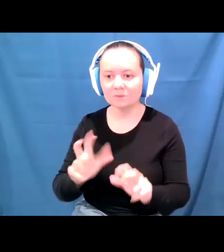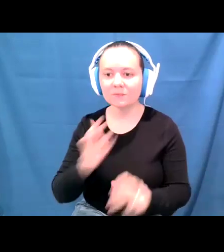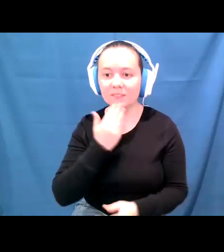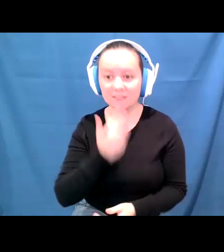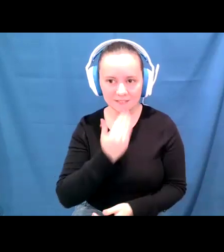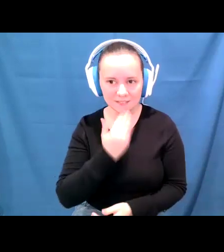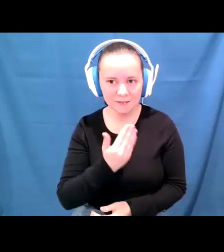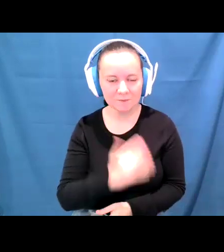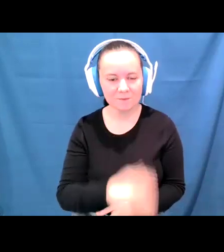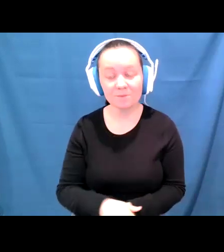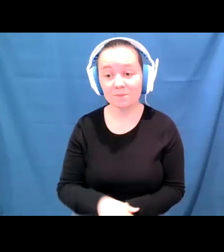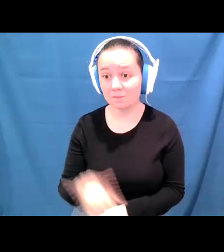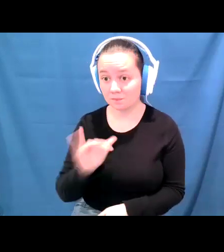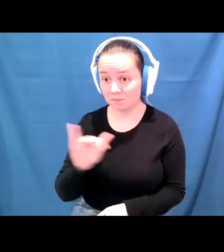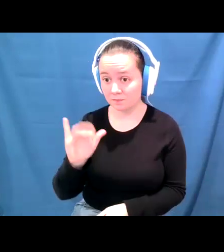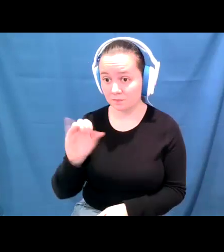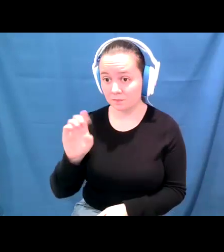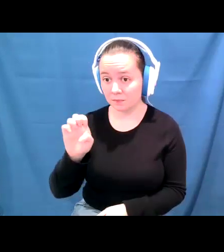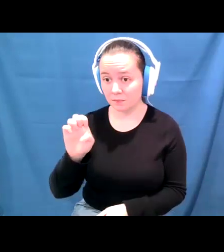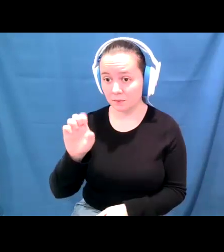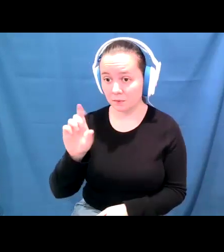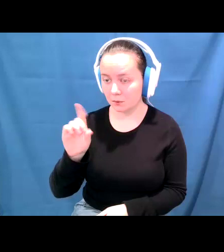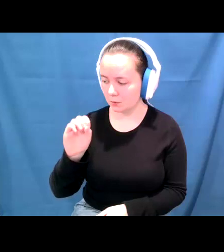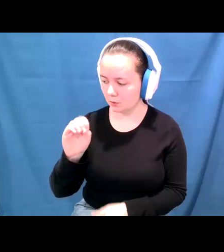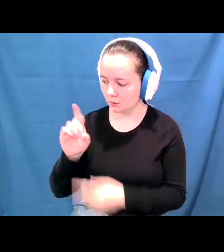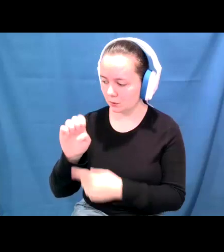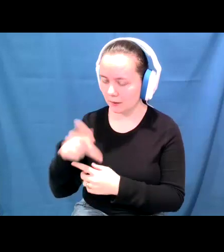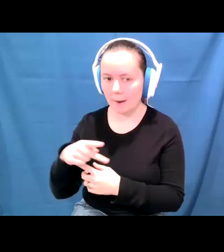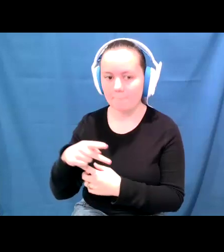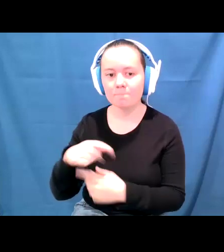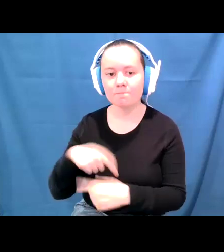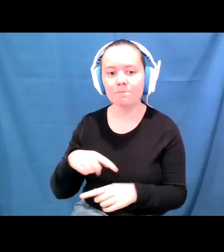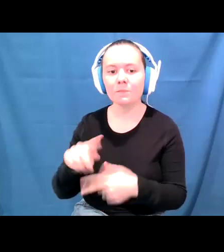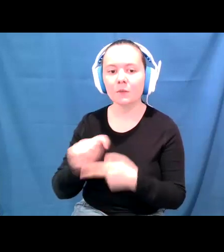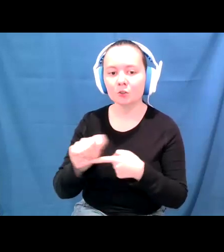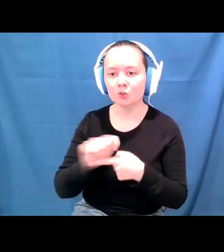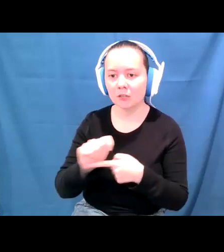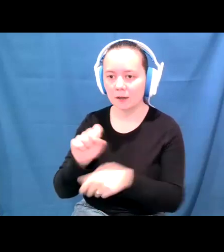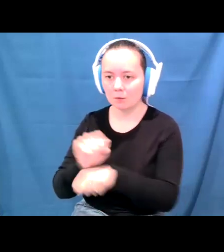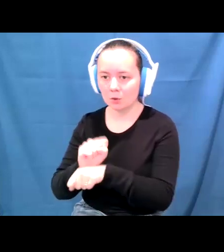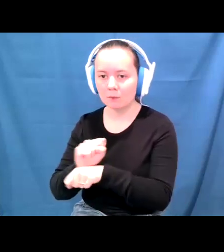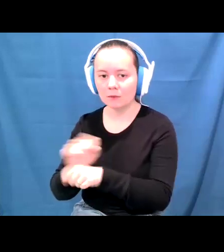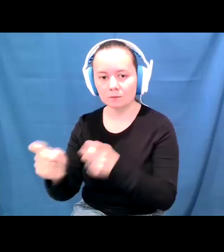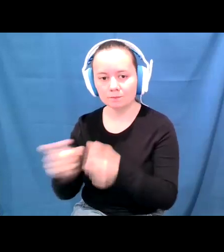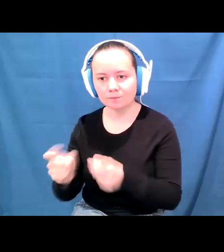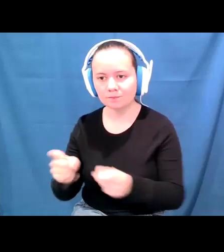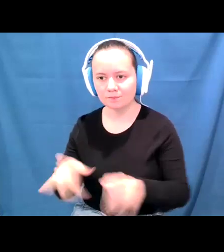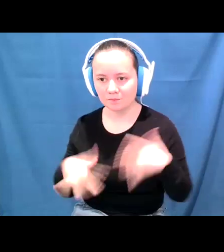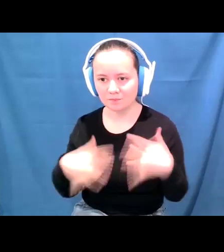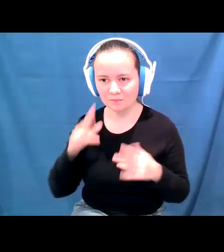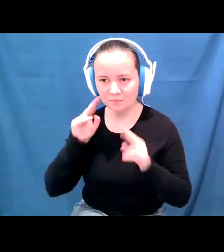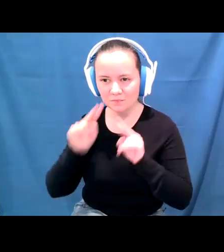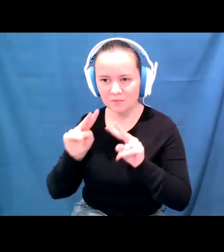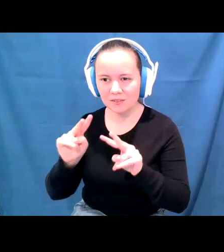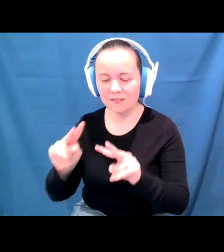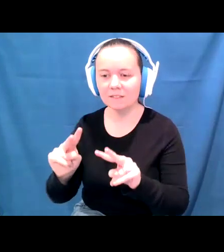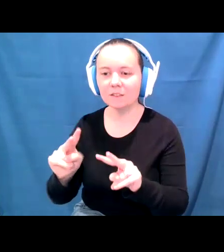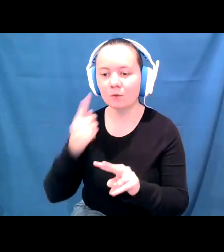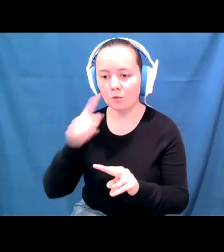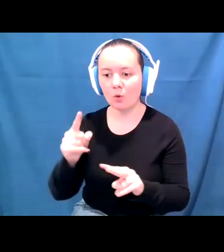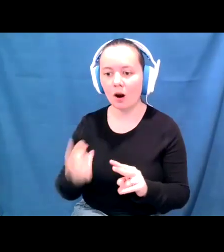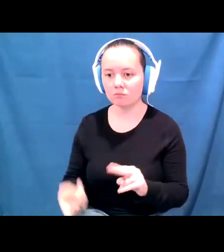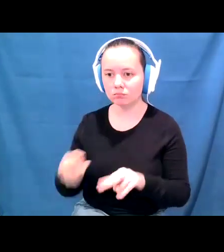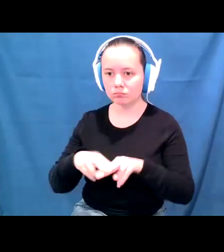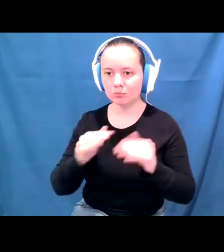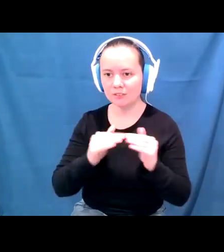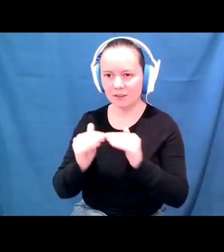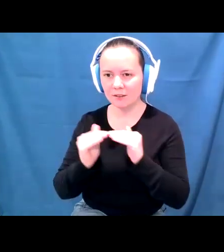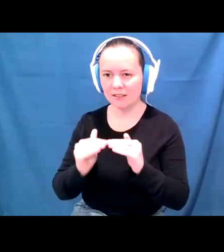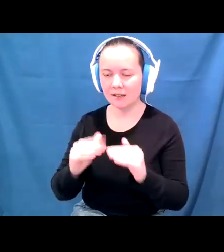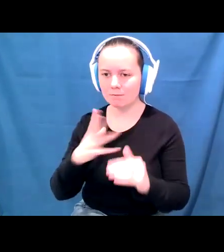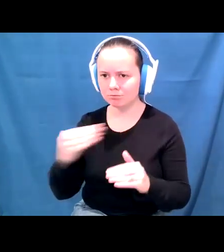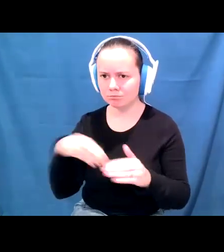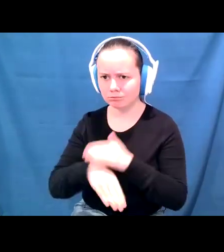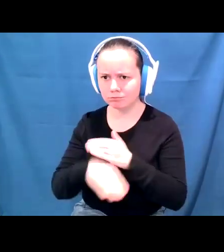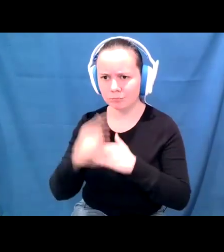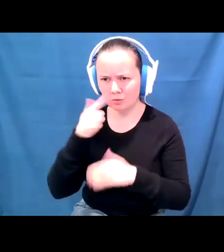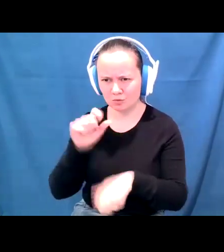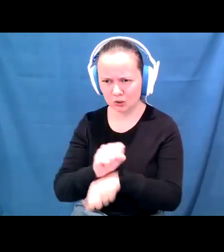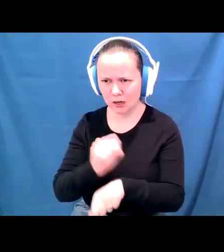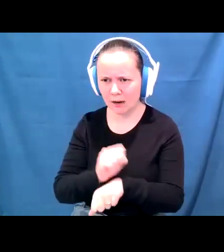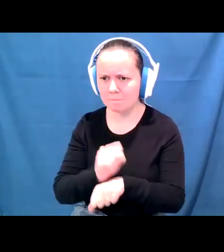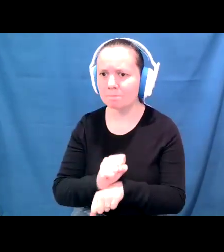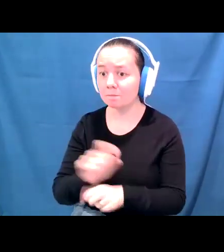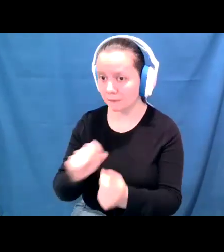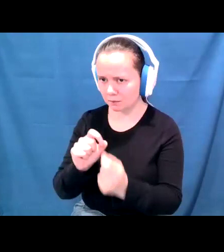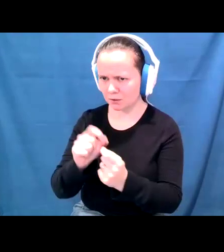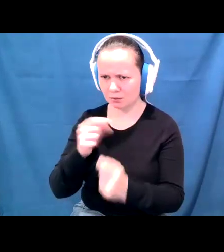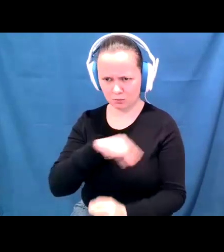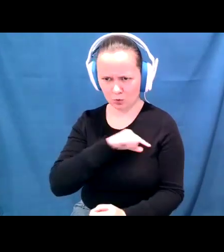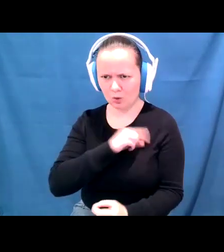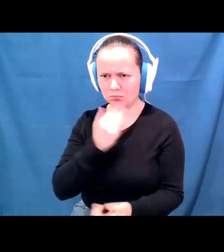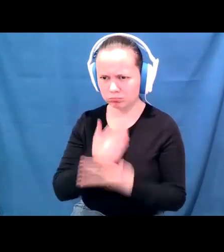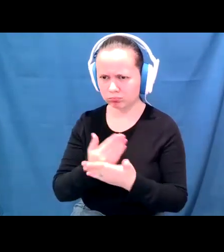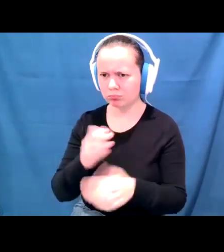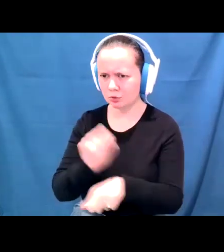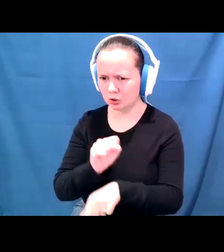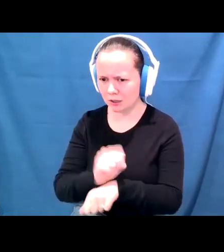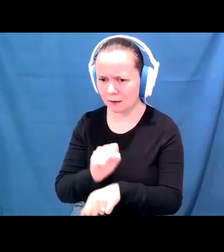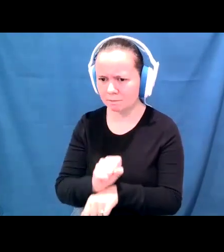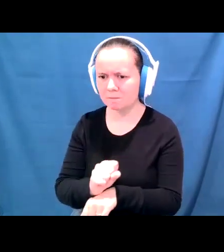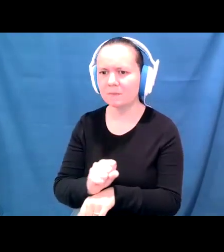Like ODEP, DOL's Employment and Training Administration is really proud to carry out acting Secretary Julie Sue's vision of increased equity and access to good jobs and her dedication, in particular, to good jobs, quality jobs, and the care economy, including direct care workforce